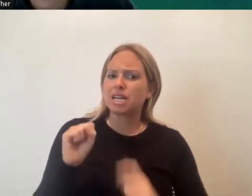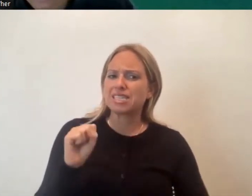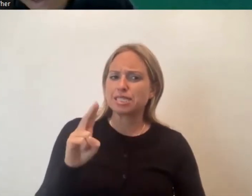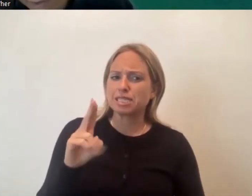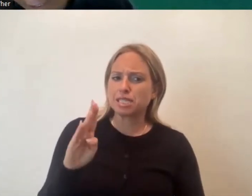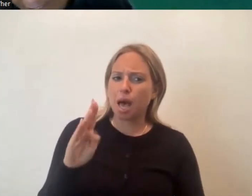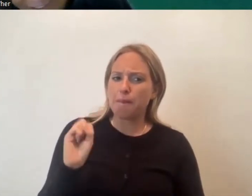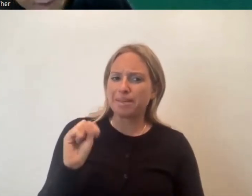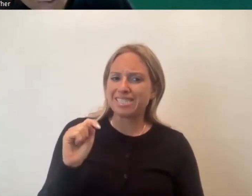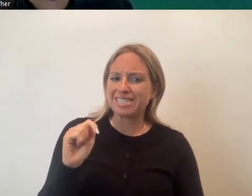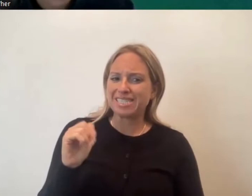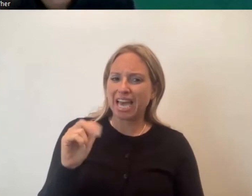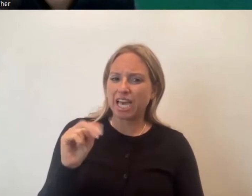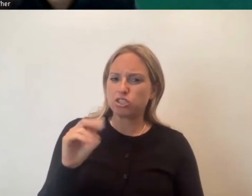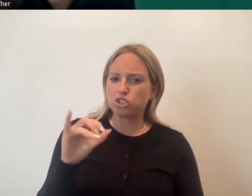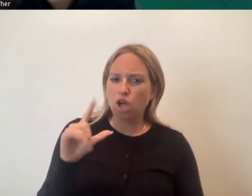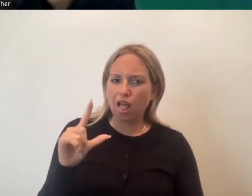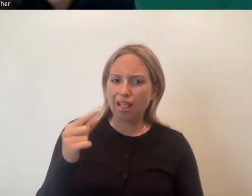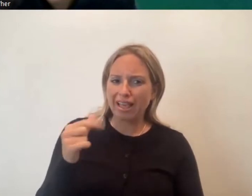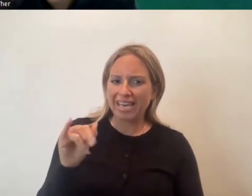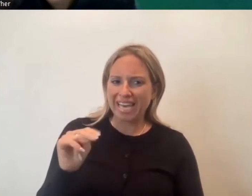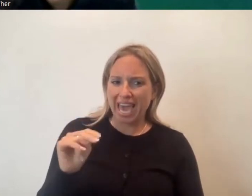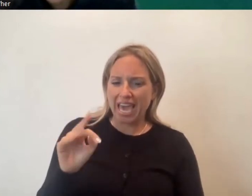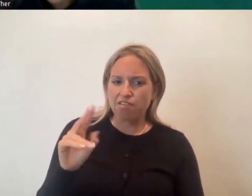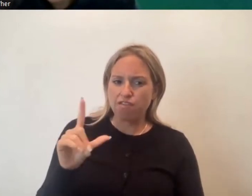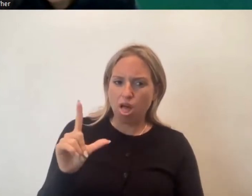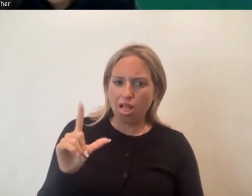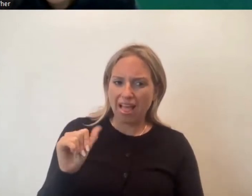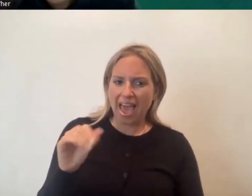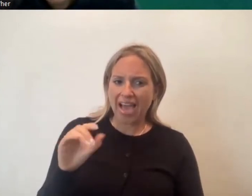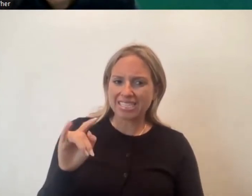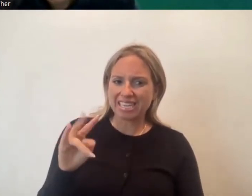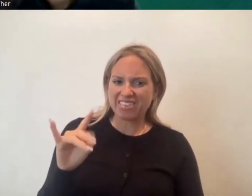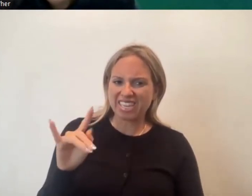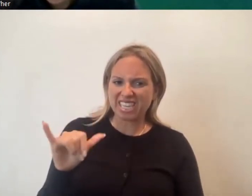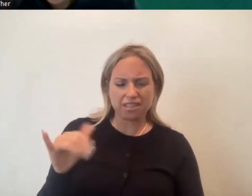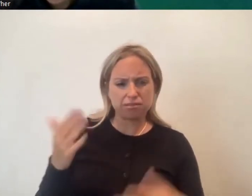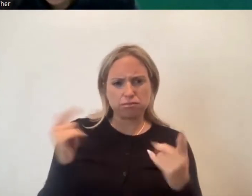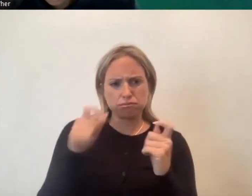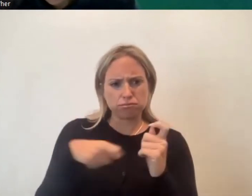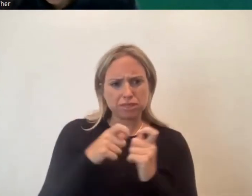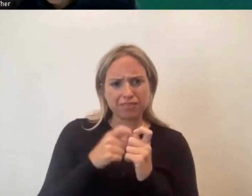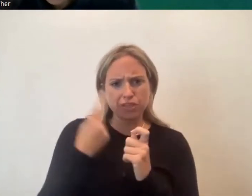activity, and that seems like a very specific term to the Social Security Administration.